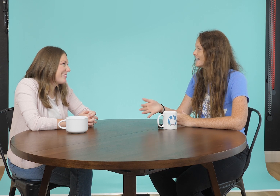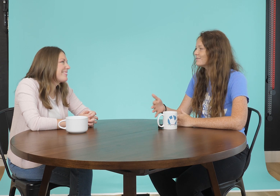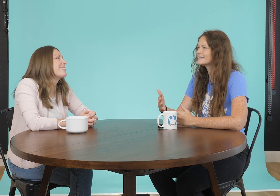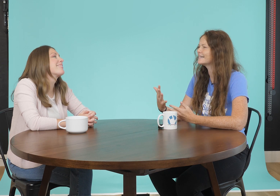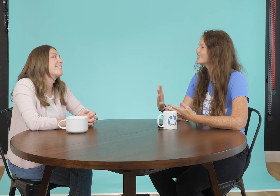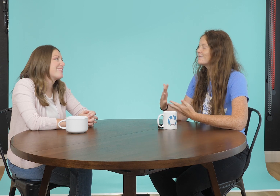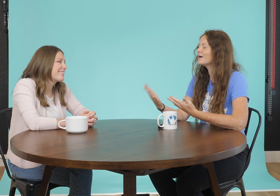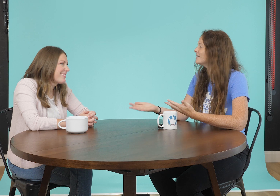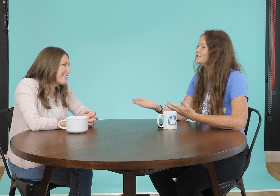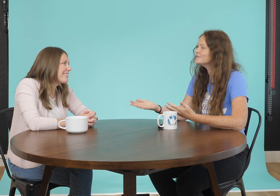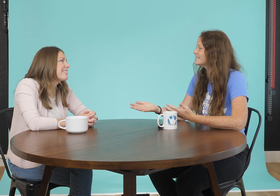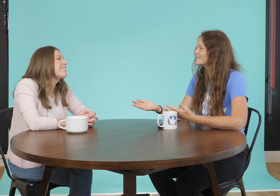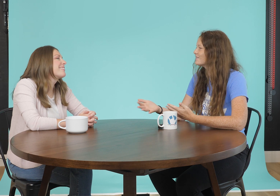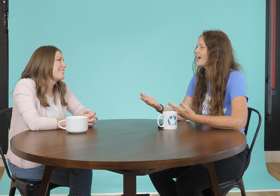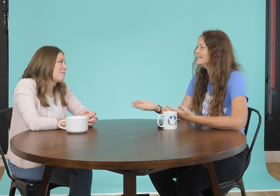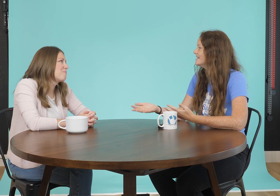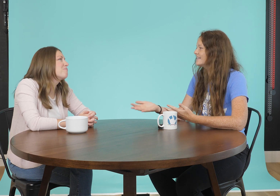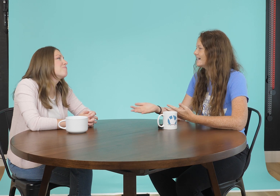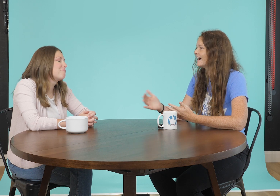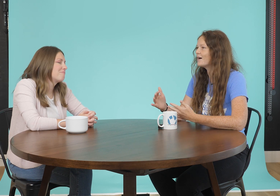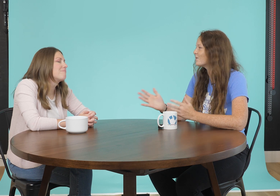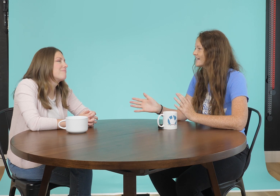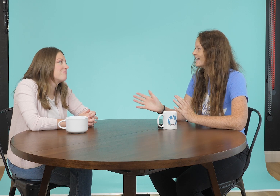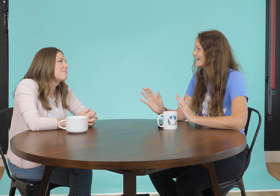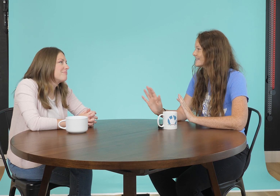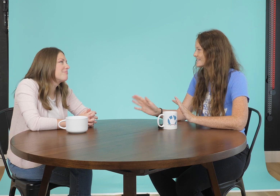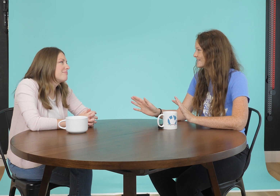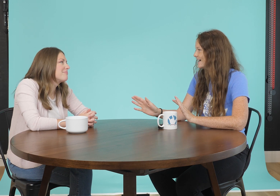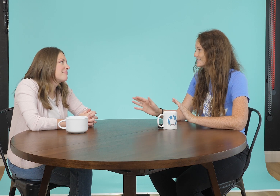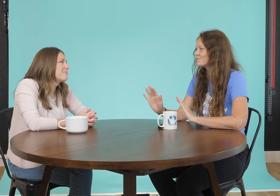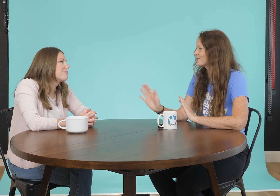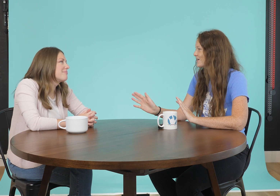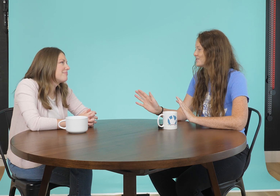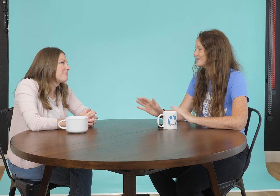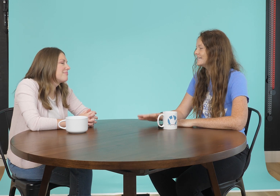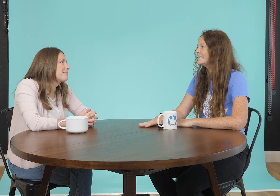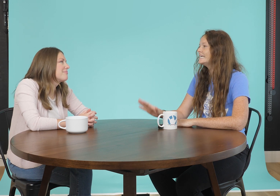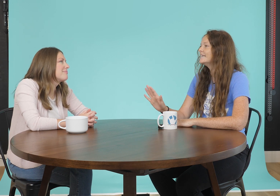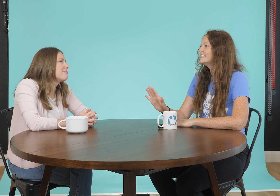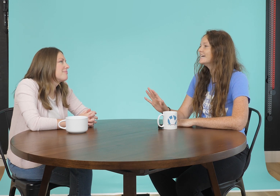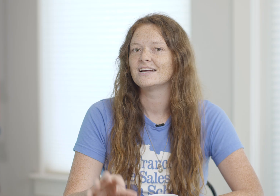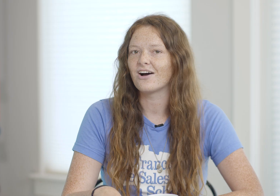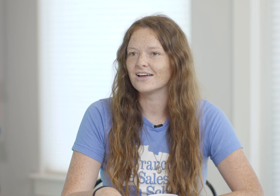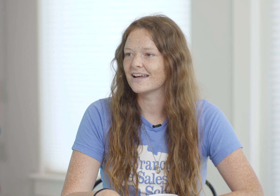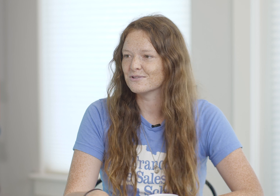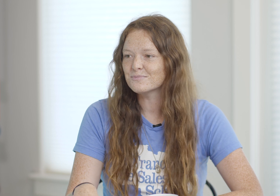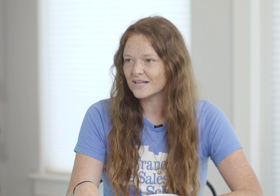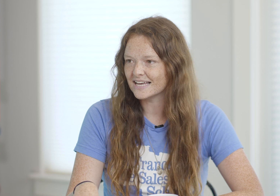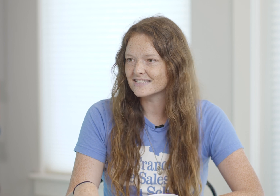And I was like, I'm not using this for anything. I want to get out of this class. I want to graduate. God had other plans.